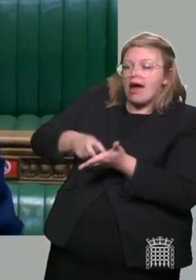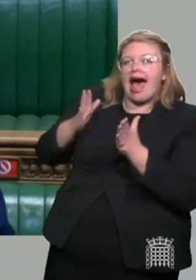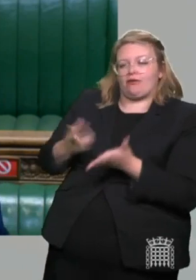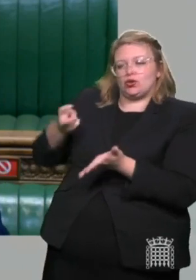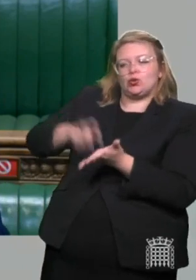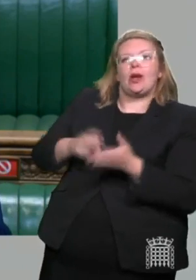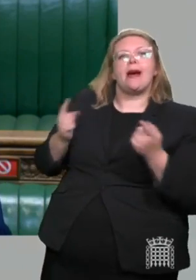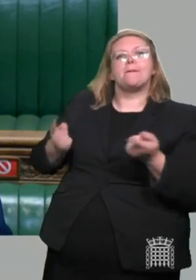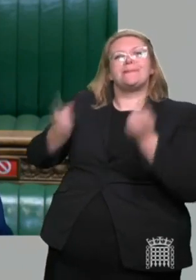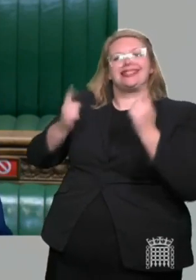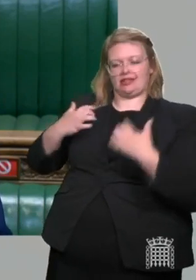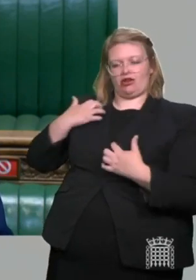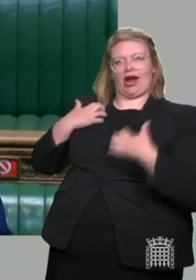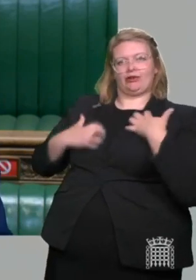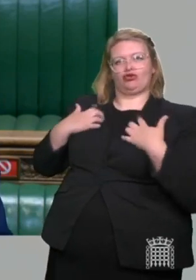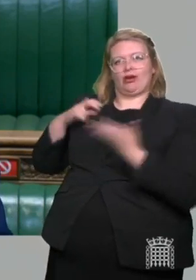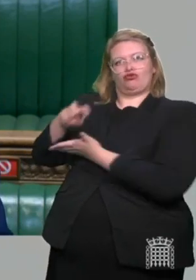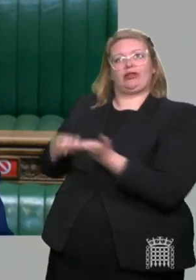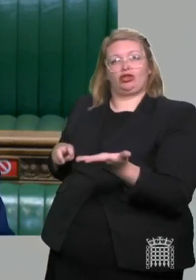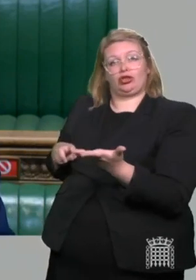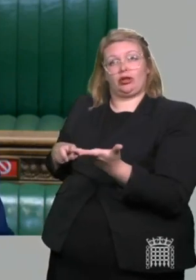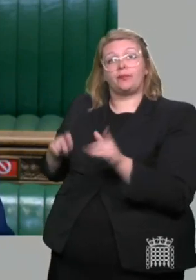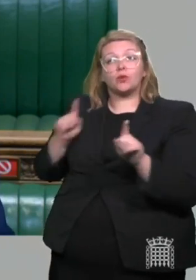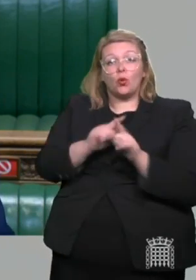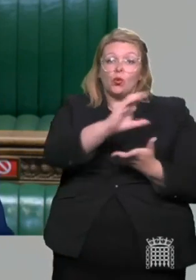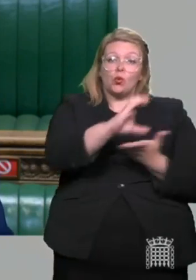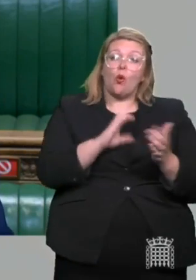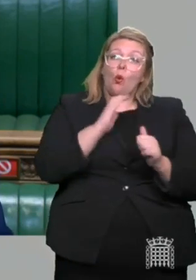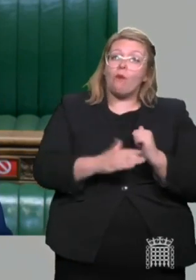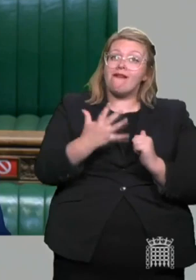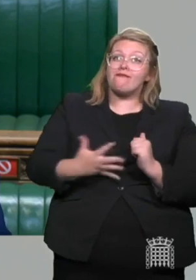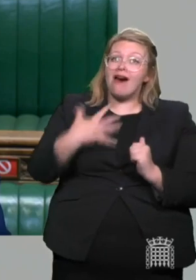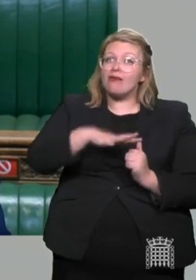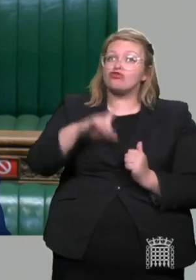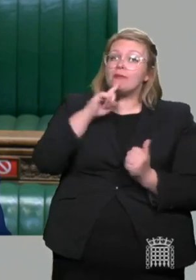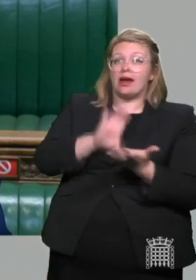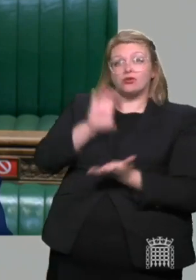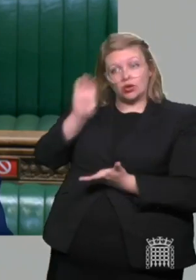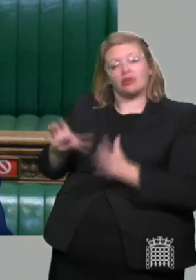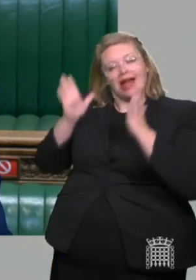under the law any donation of over £500 to a political party must be registered and declared,